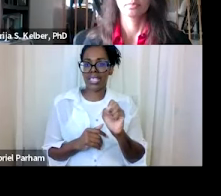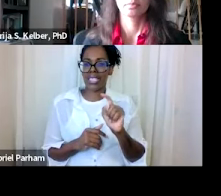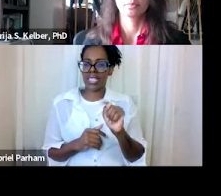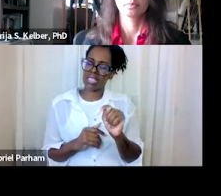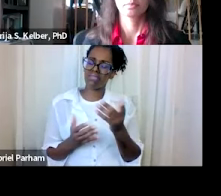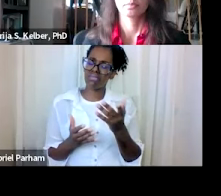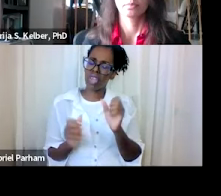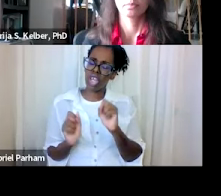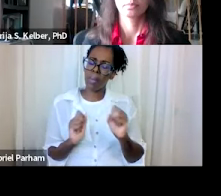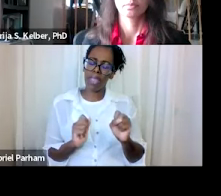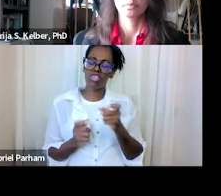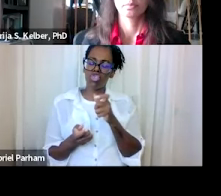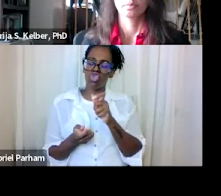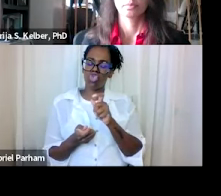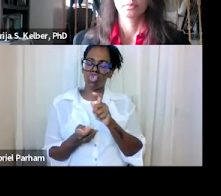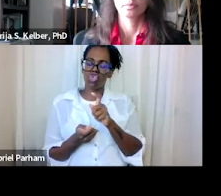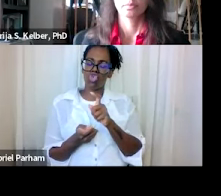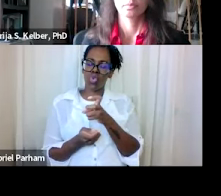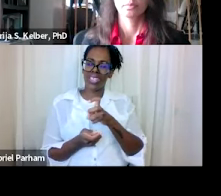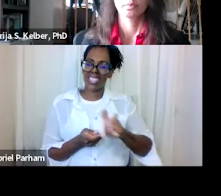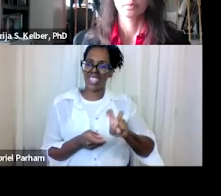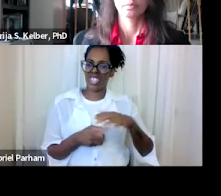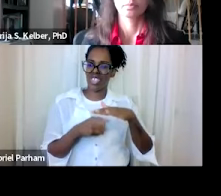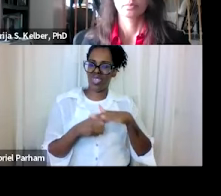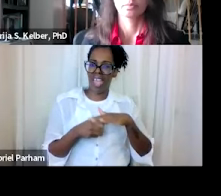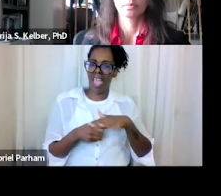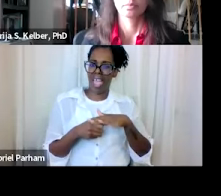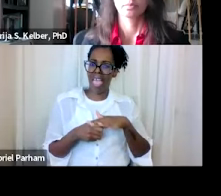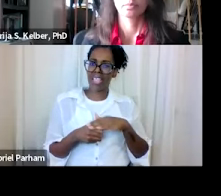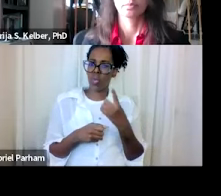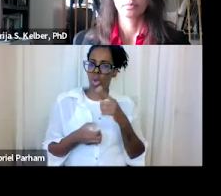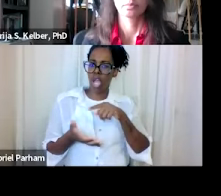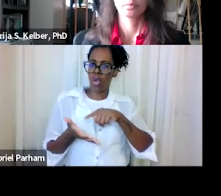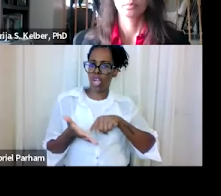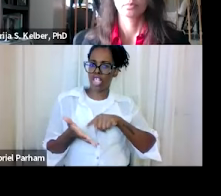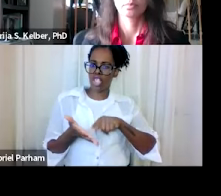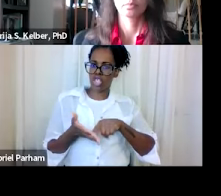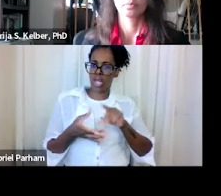Drs. Mobbs and Bonanno talked about this as the strain experienced by military veterans